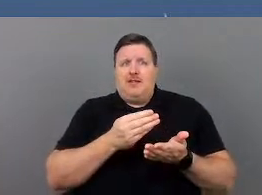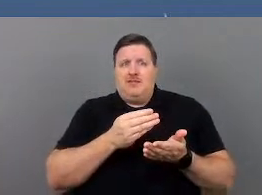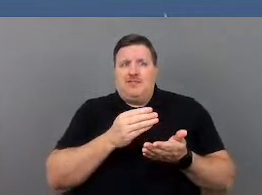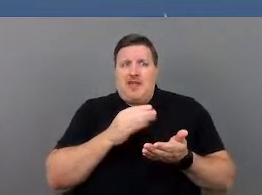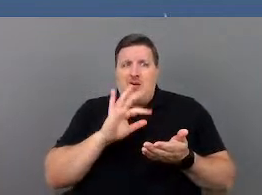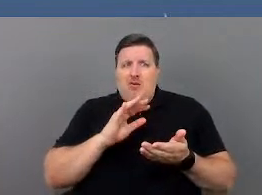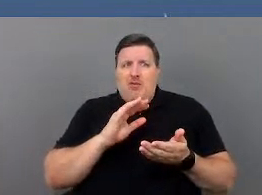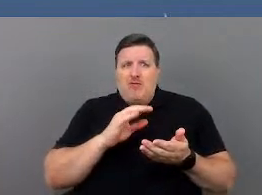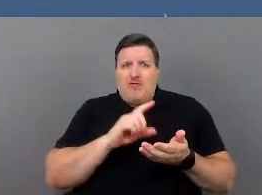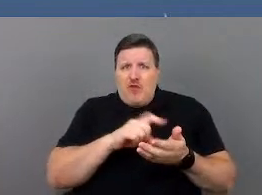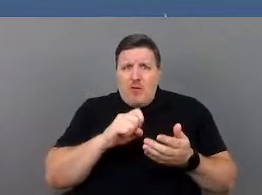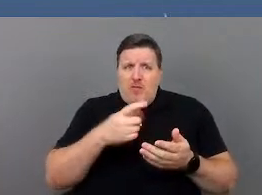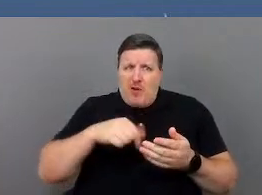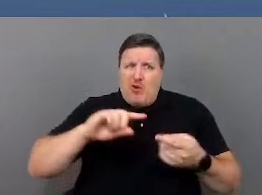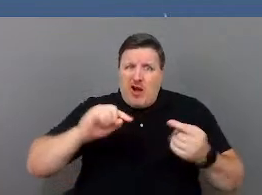I'M REALLY EXCITED TO HEAR WHICH LINE ITEMS EACH OF YOU